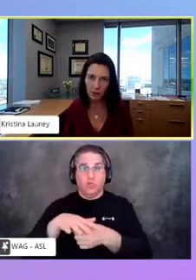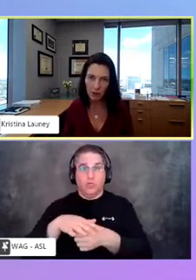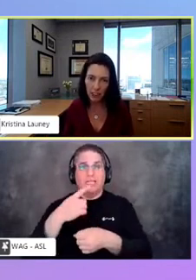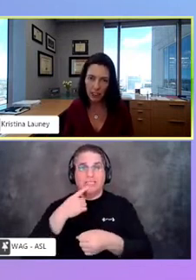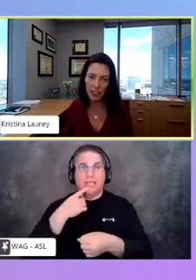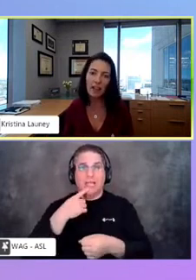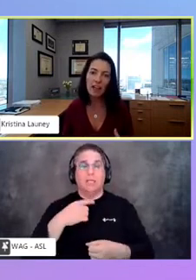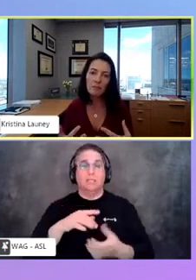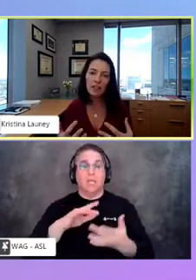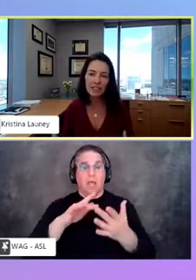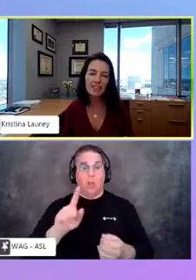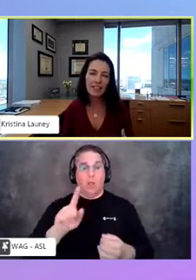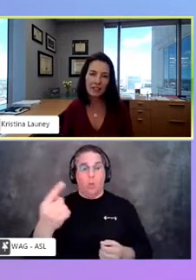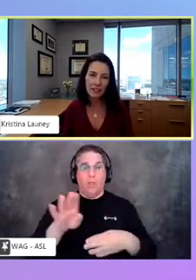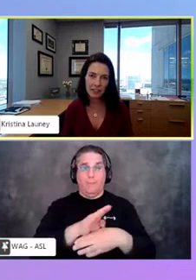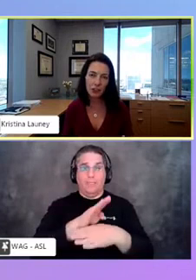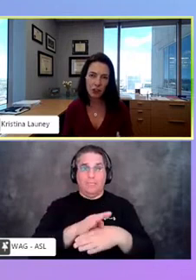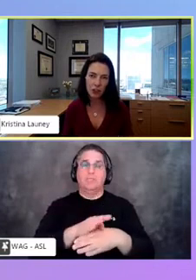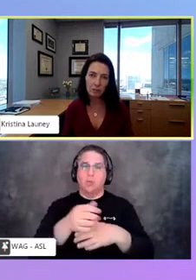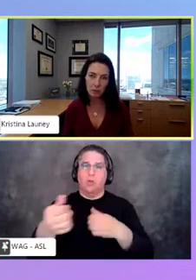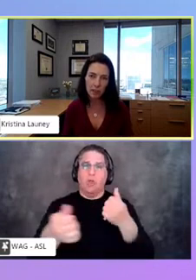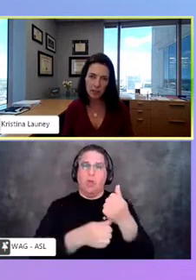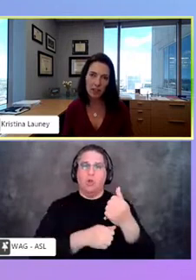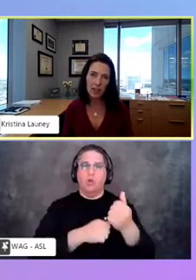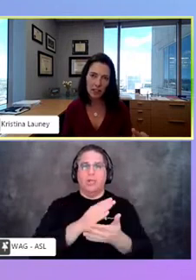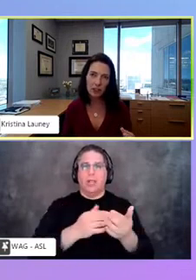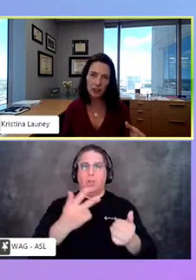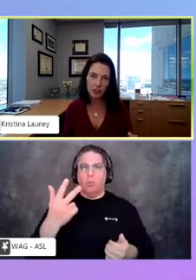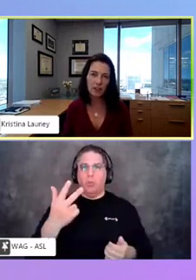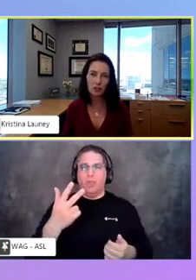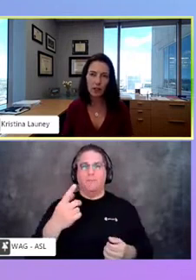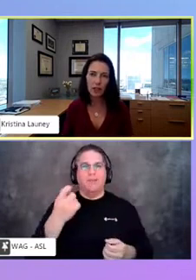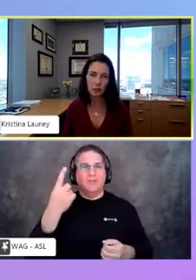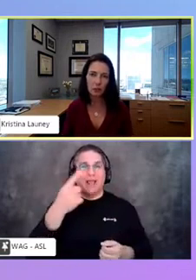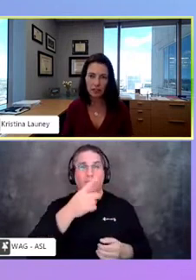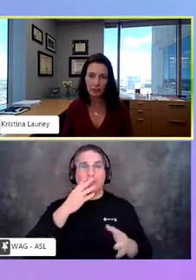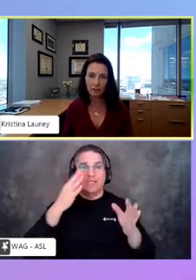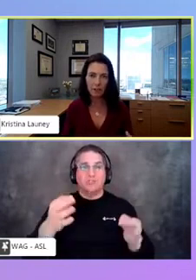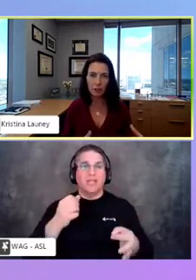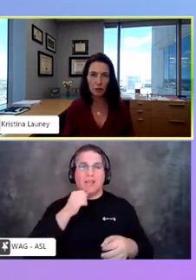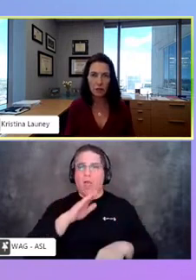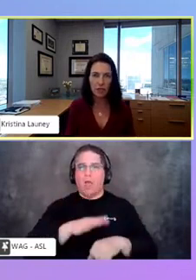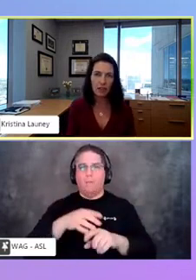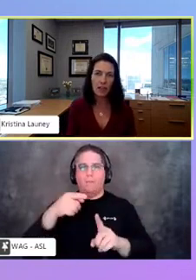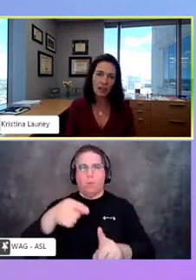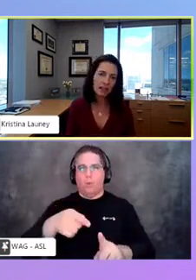this to web only businesses. We often hear that the first circuit holds that web